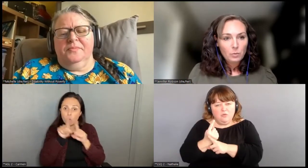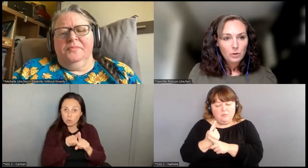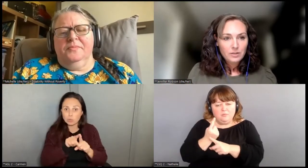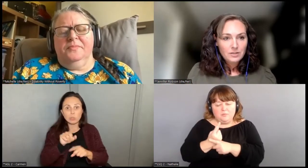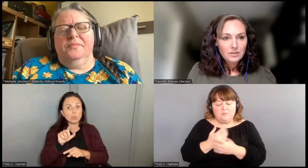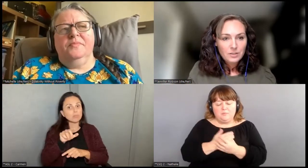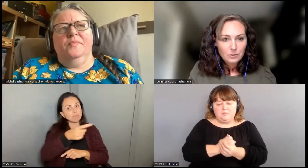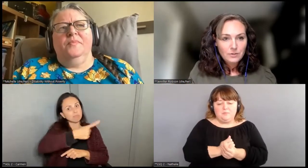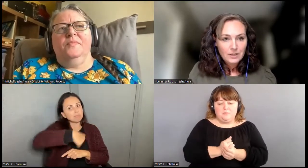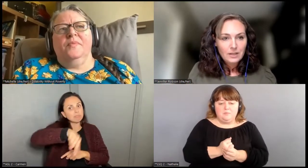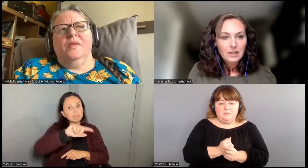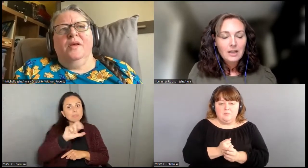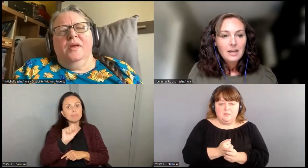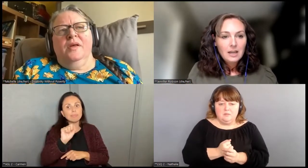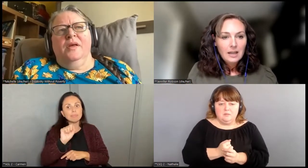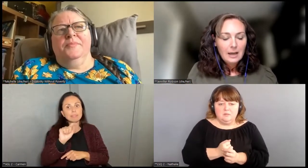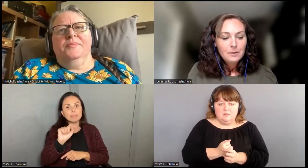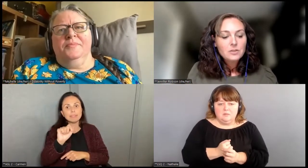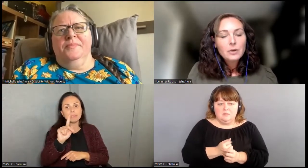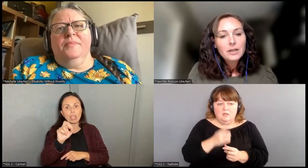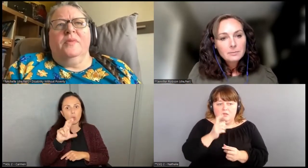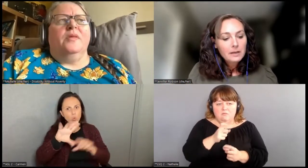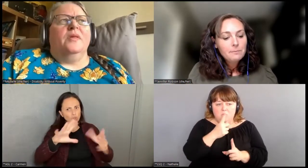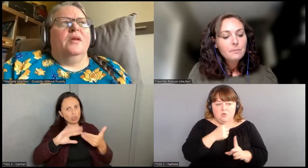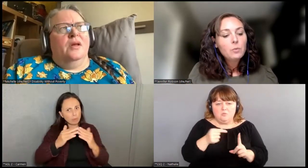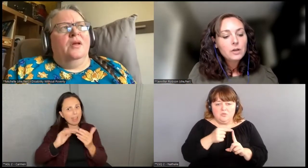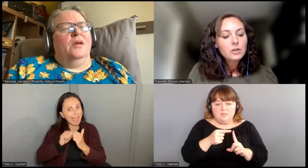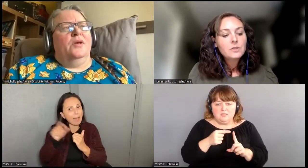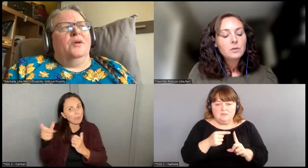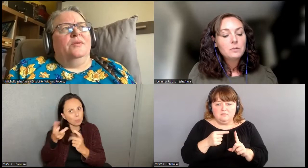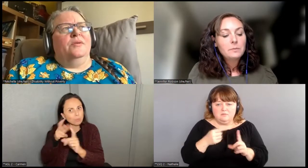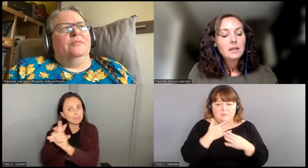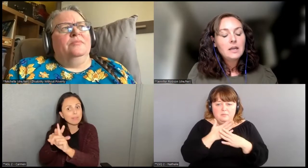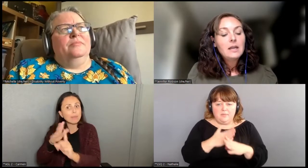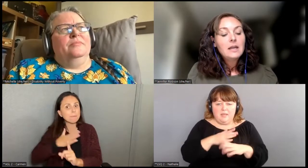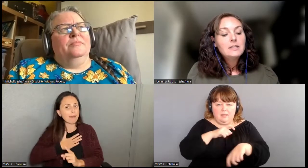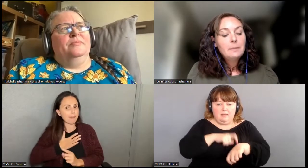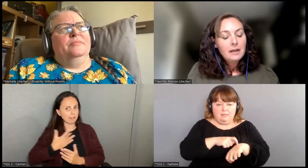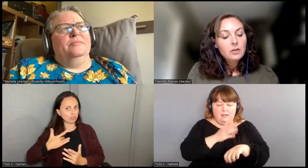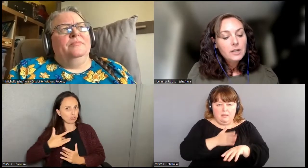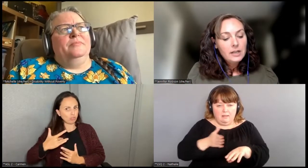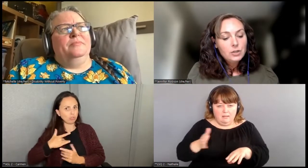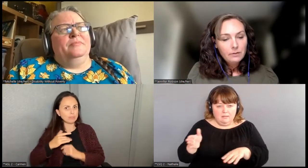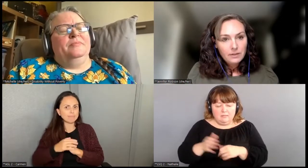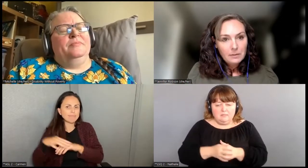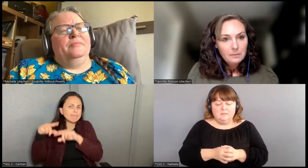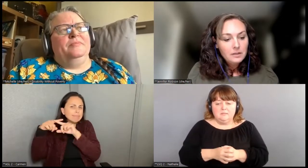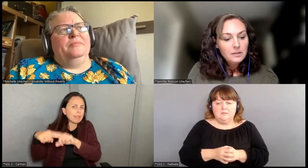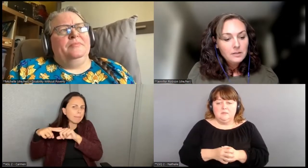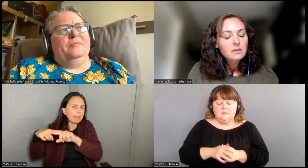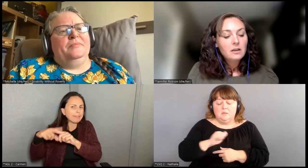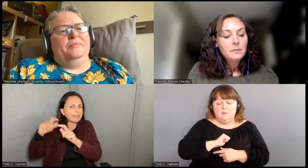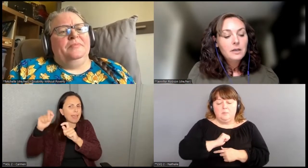WANT TO SEE HAPPEN. I GUESS MY ONE CONCERN WOULD BE DEPENDING ON THE NATURE OF THE AMENDMENT,